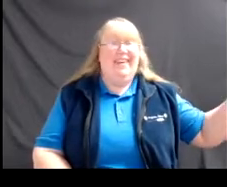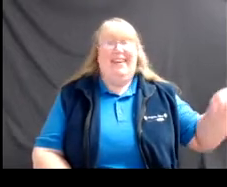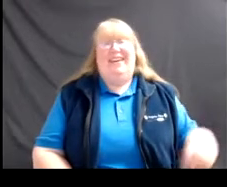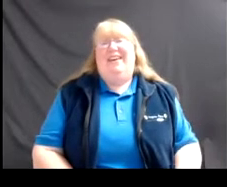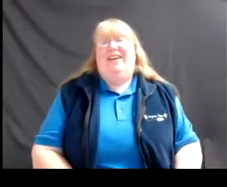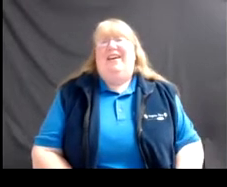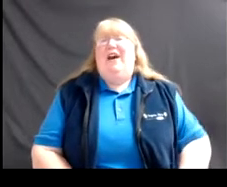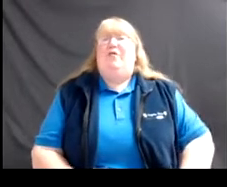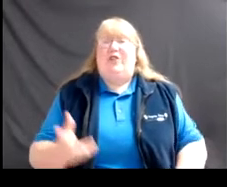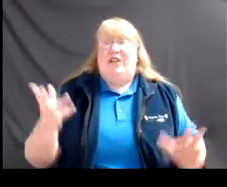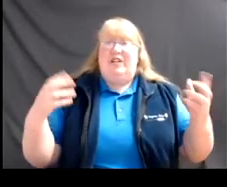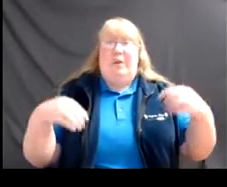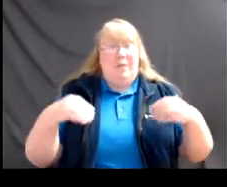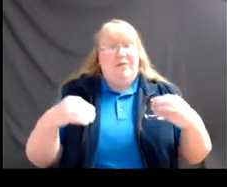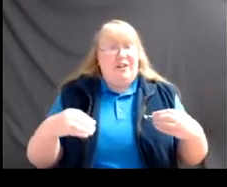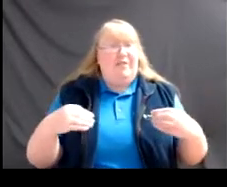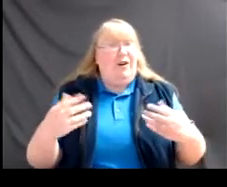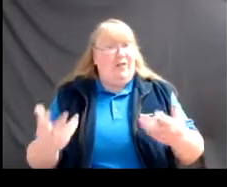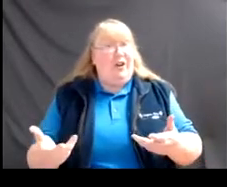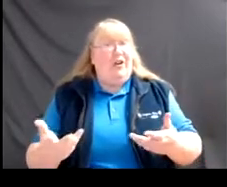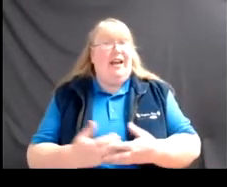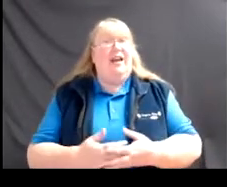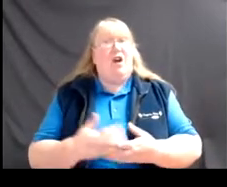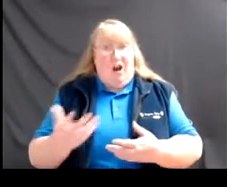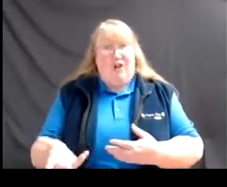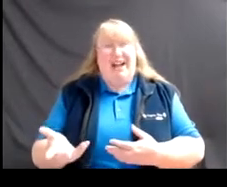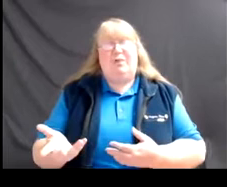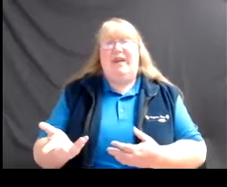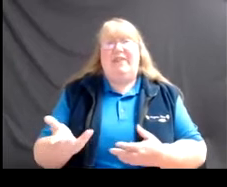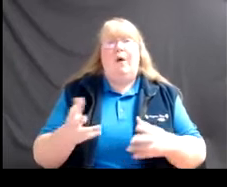The Virginia Department for the Deaf and Hard of Hearing contracts with